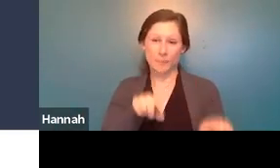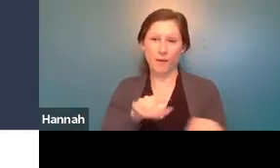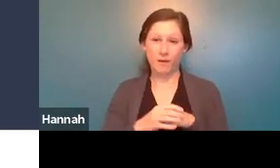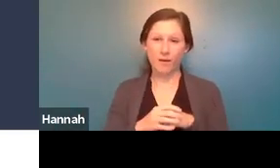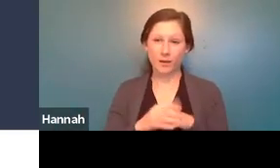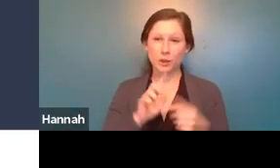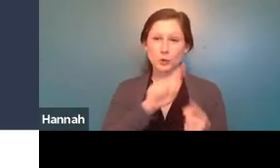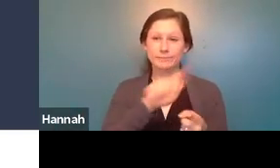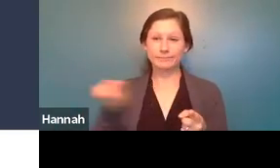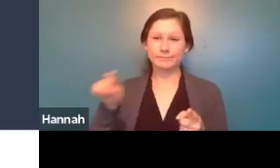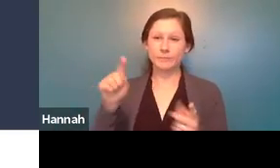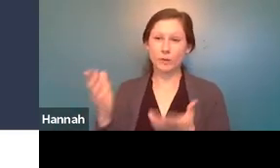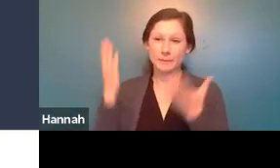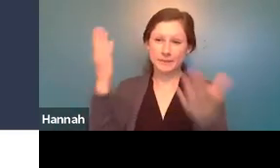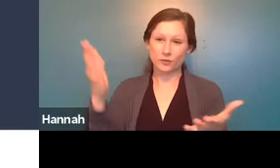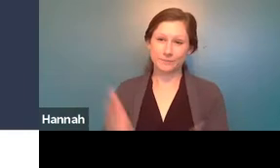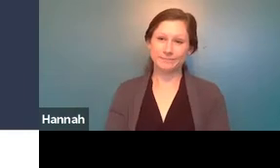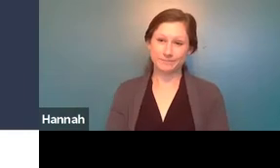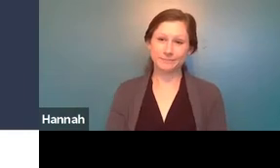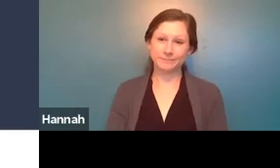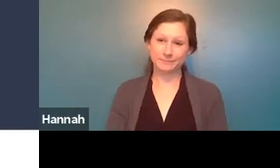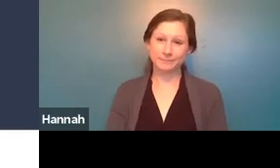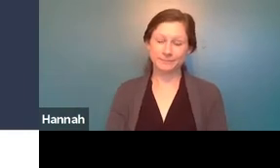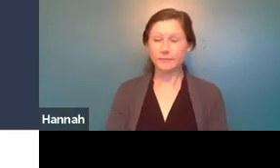recommendations. And will people respond to those